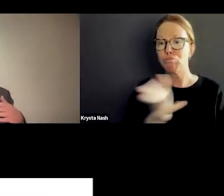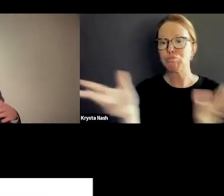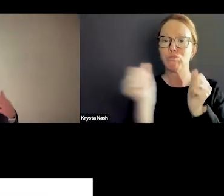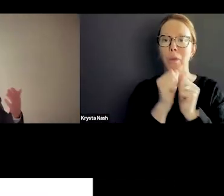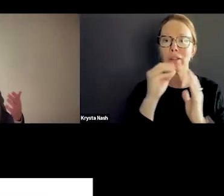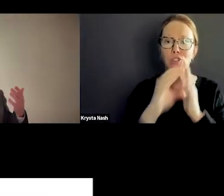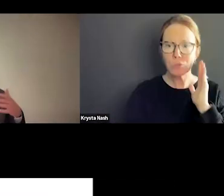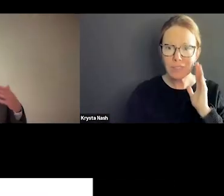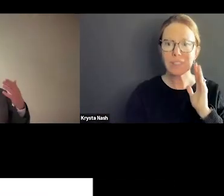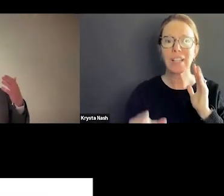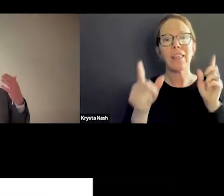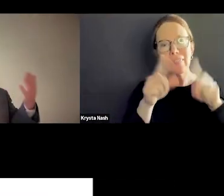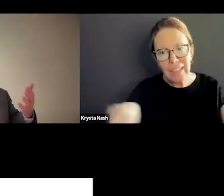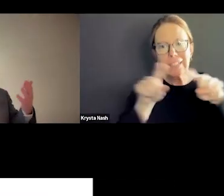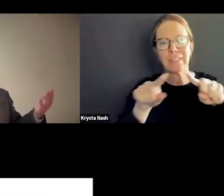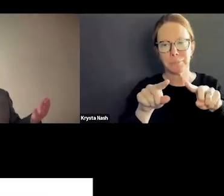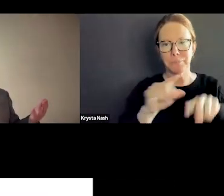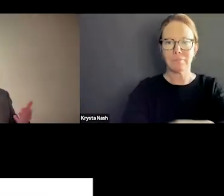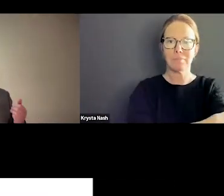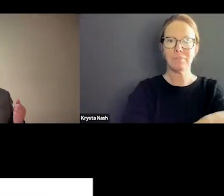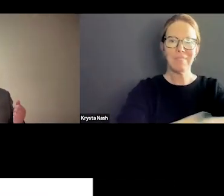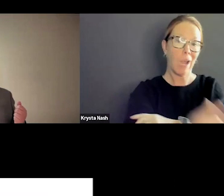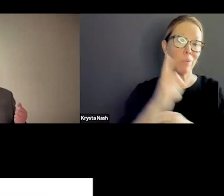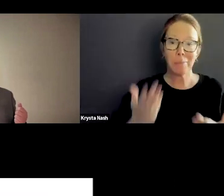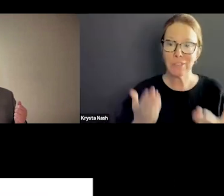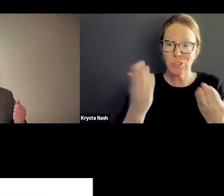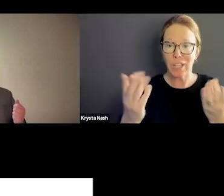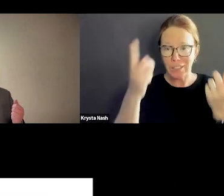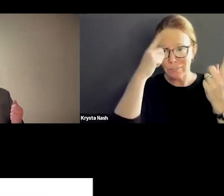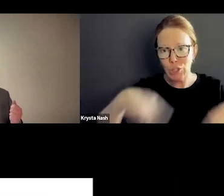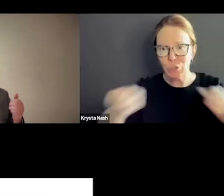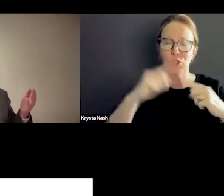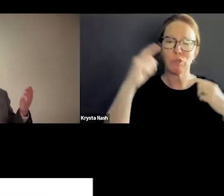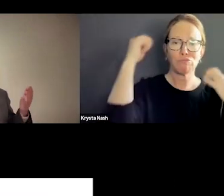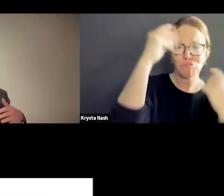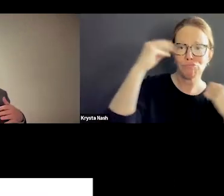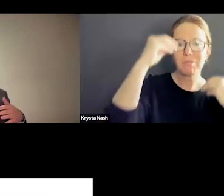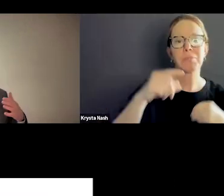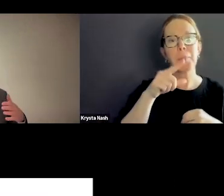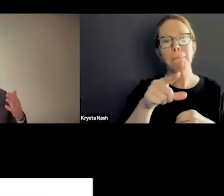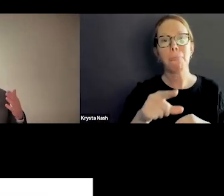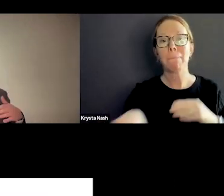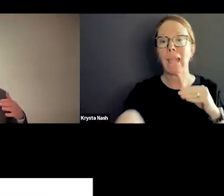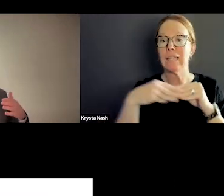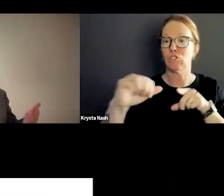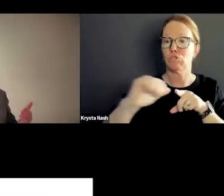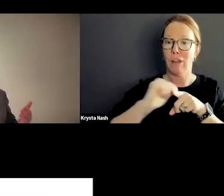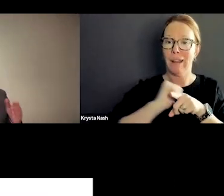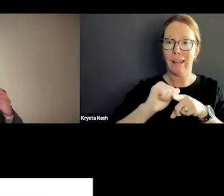I think these are the things that I might suggest to you as things you might think about or consider. One would be additional training to become a problem gambling counselor.